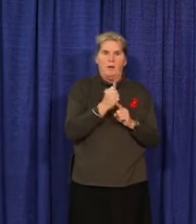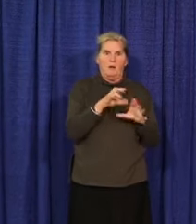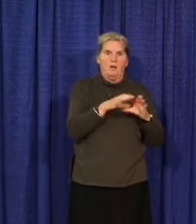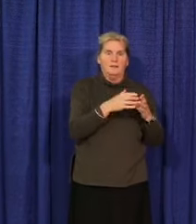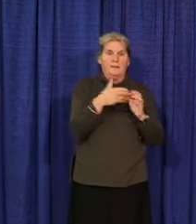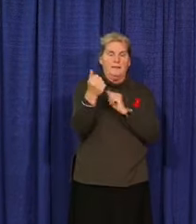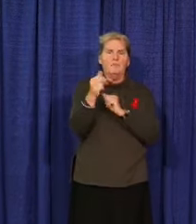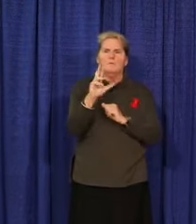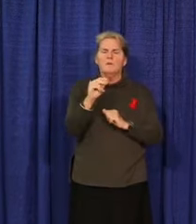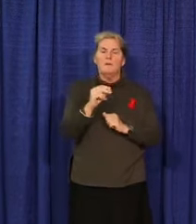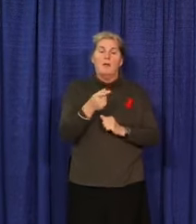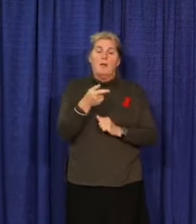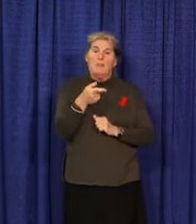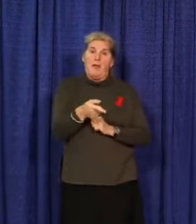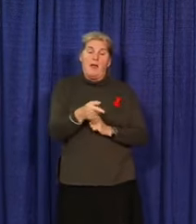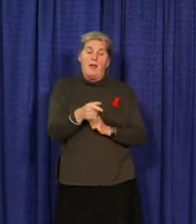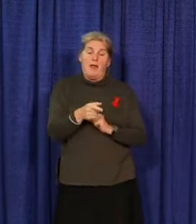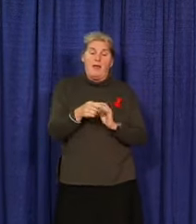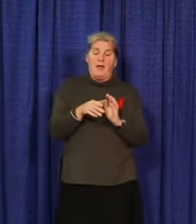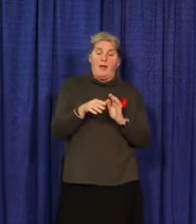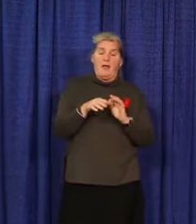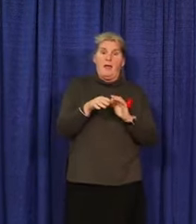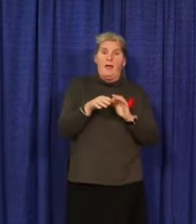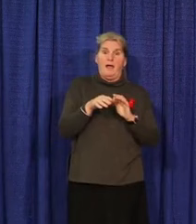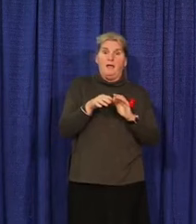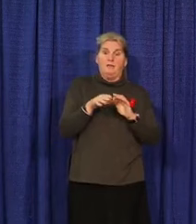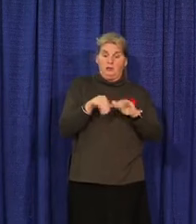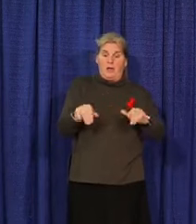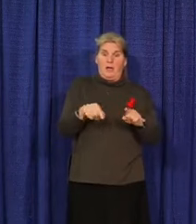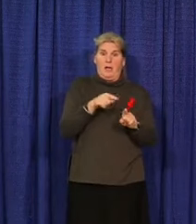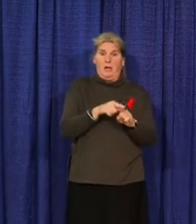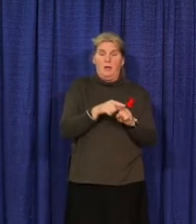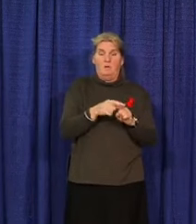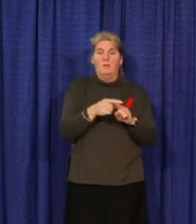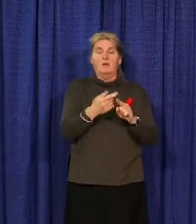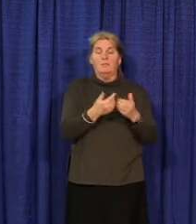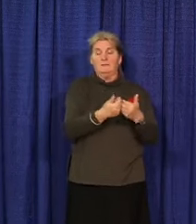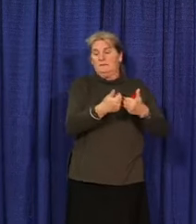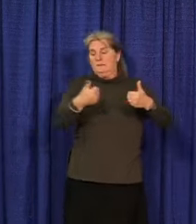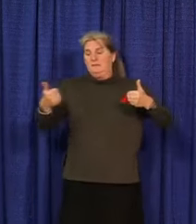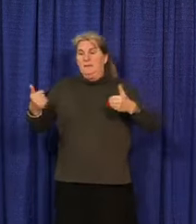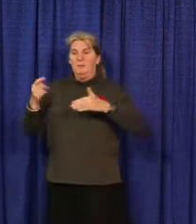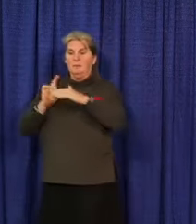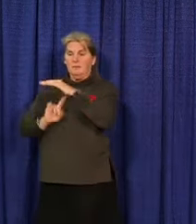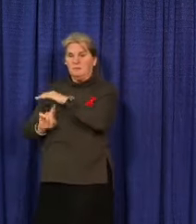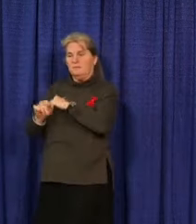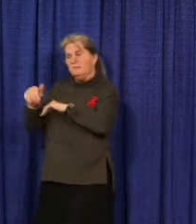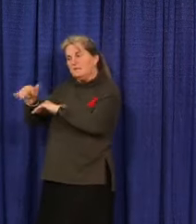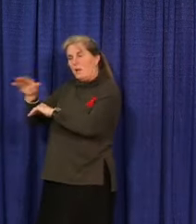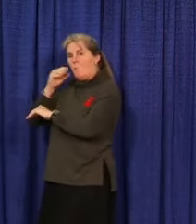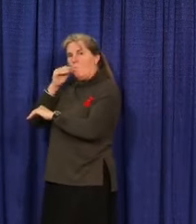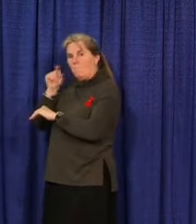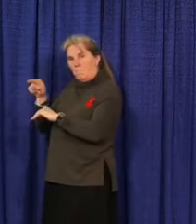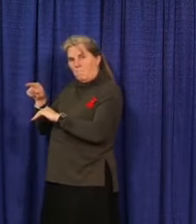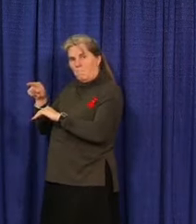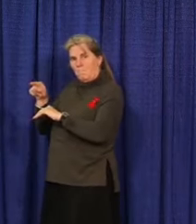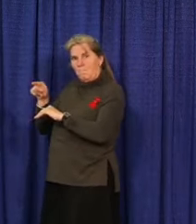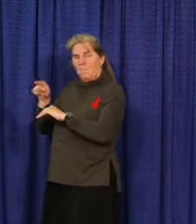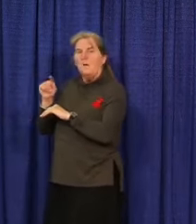Again, it is really that the child will be asked -- will be isolated from the class and then sent home.